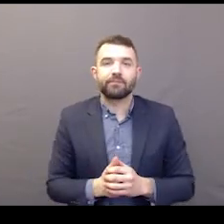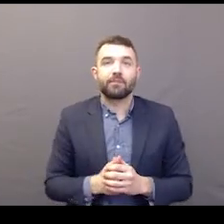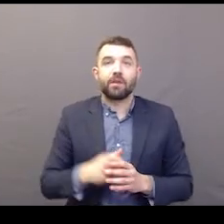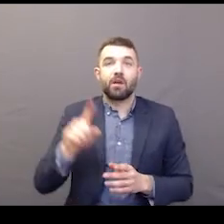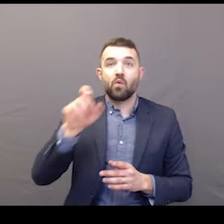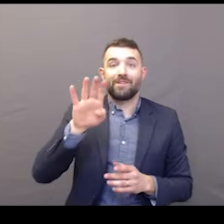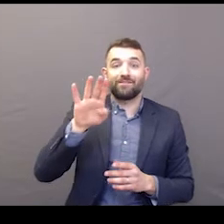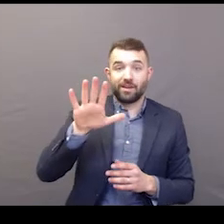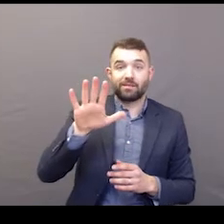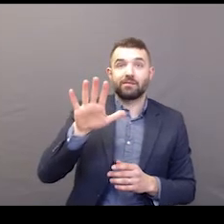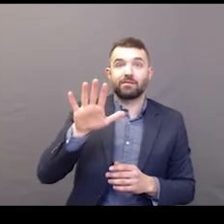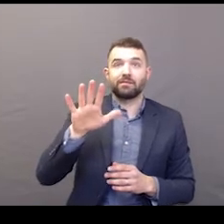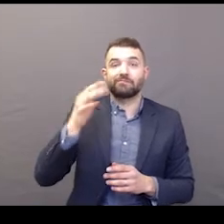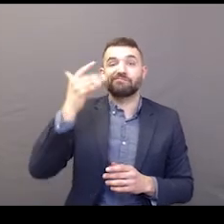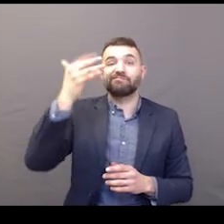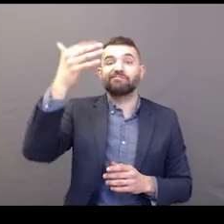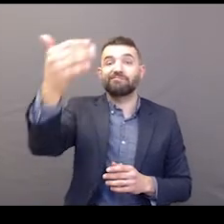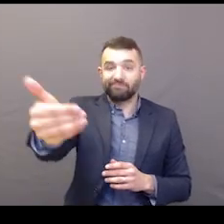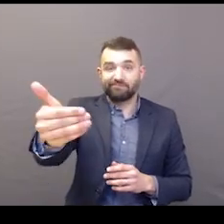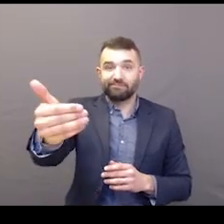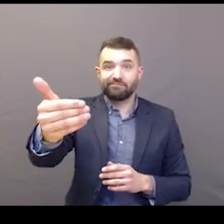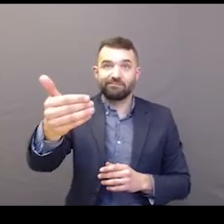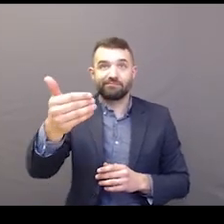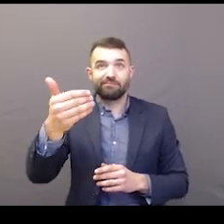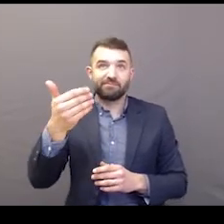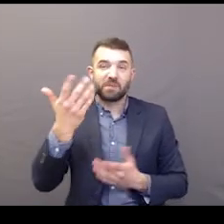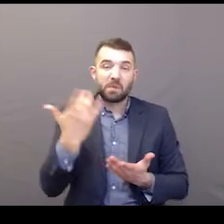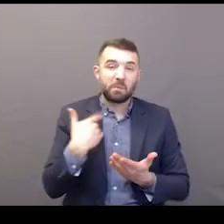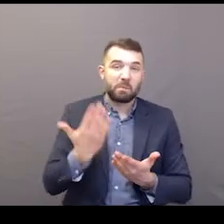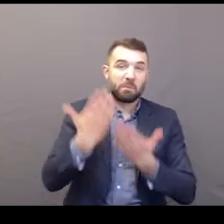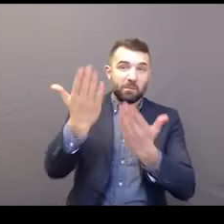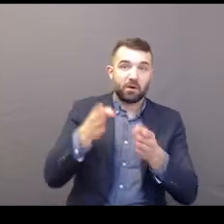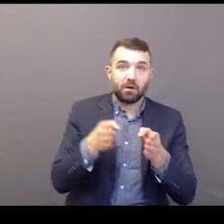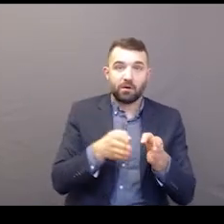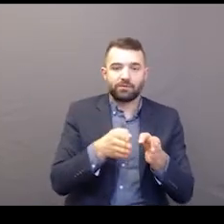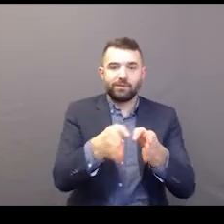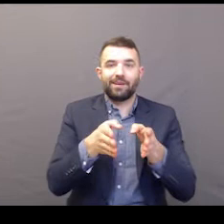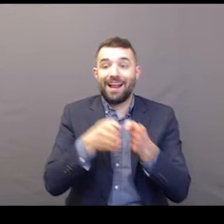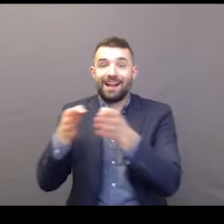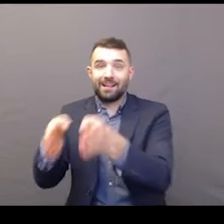proposing a reconfiguration of lanes along NE 145th at SR 522